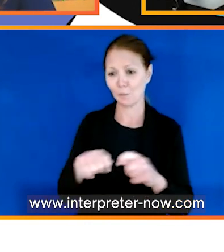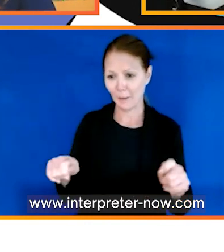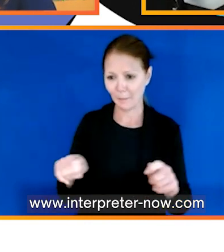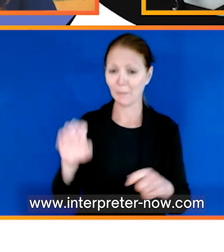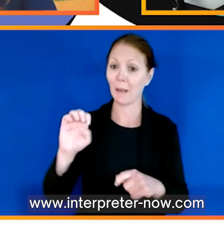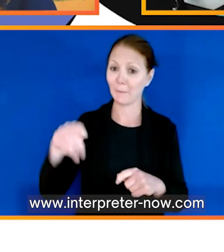Awesome.